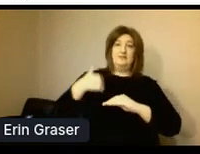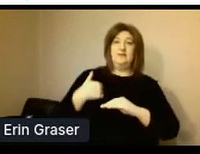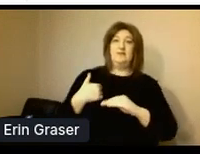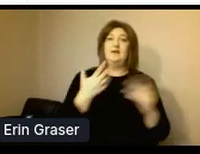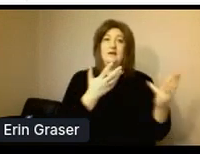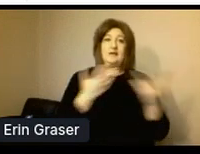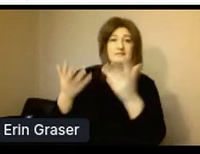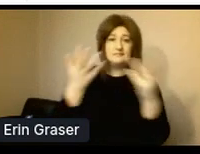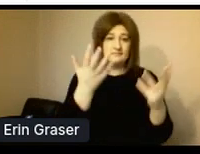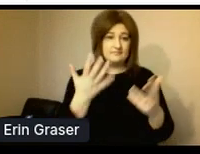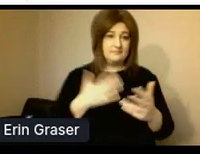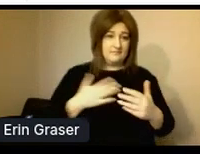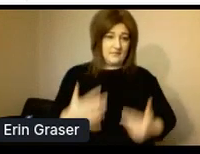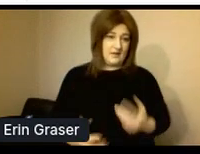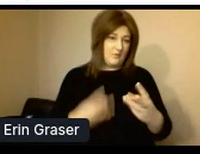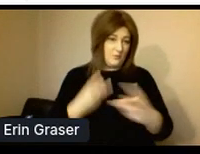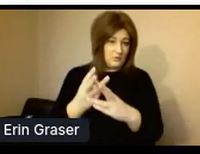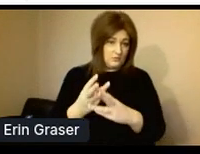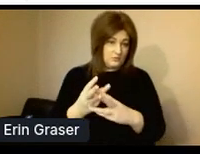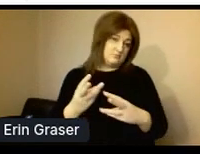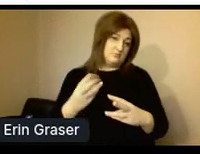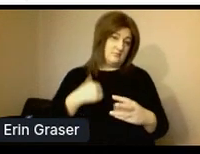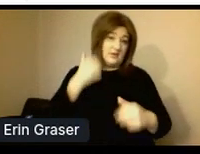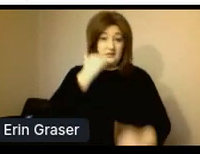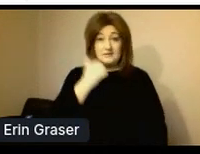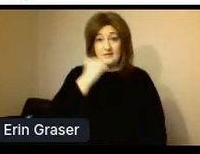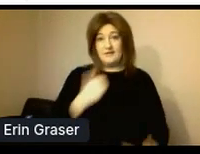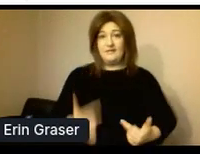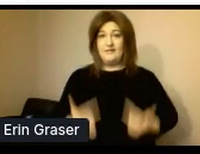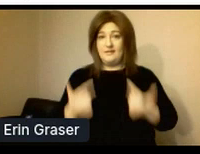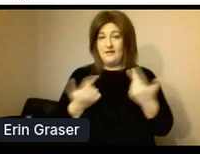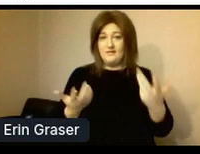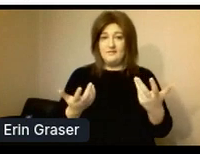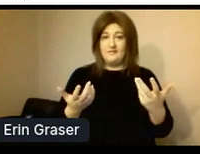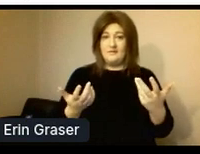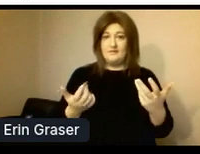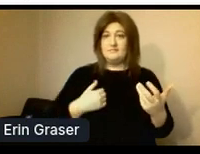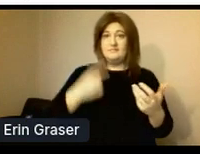I wasn't even thinking about traveling.